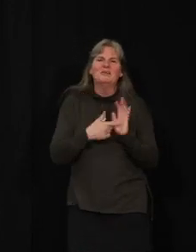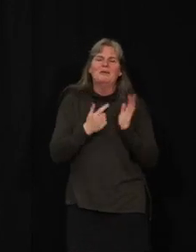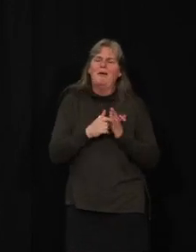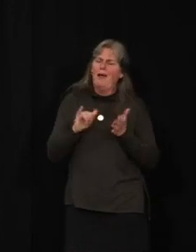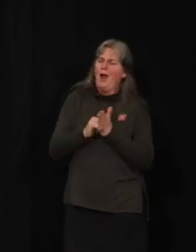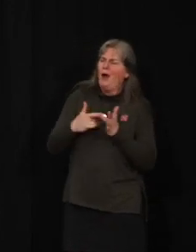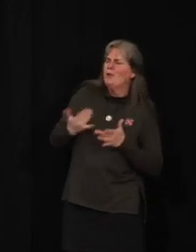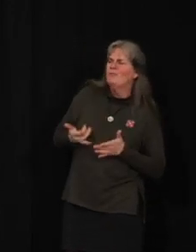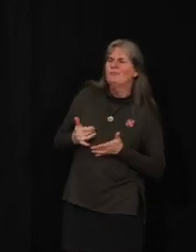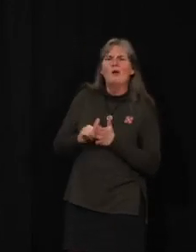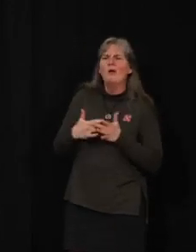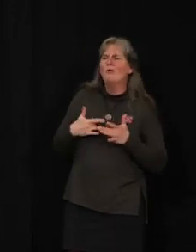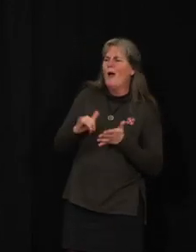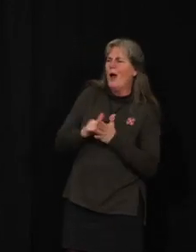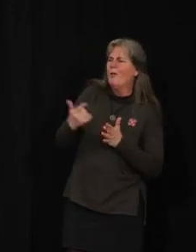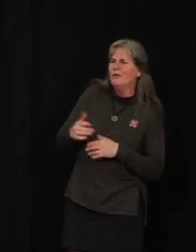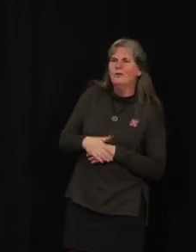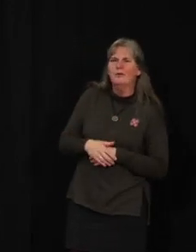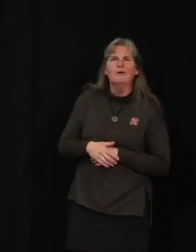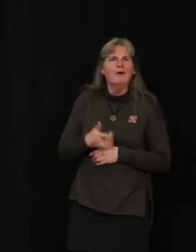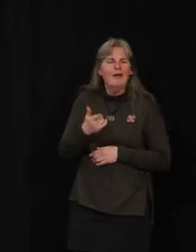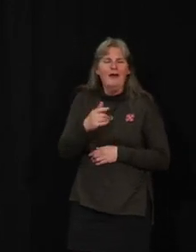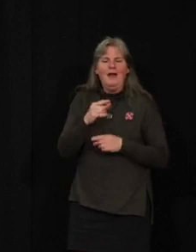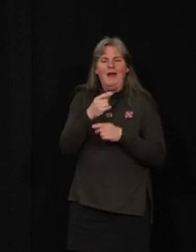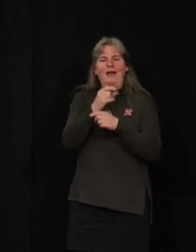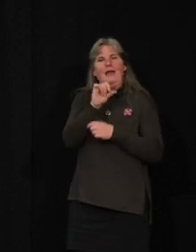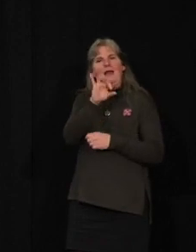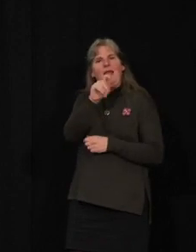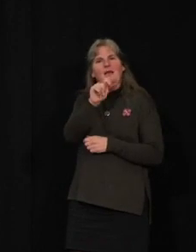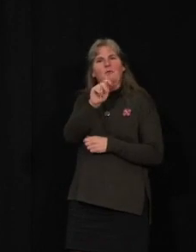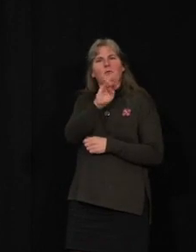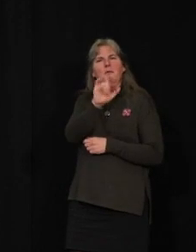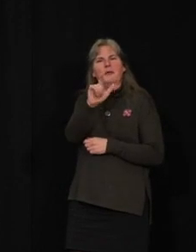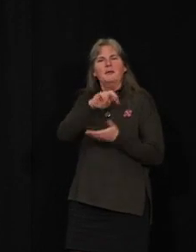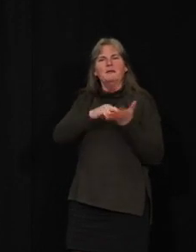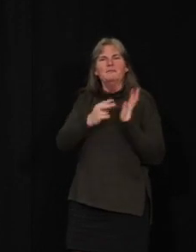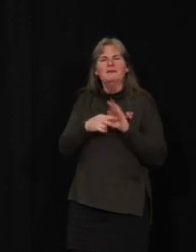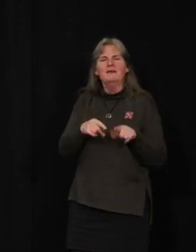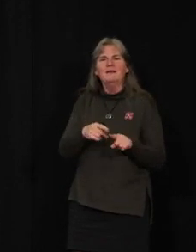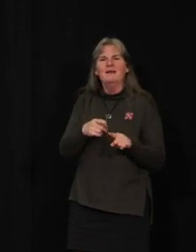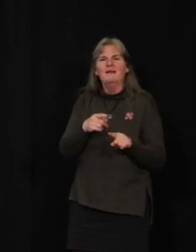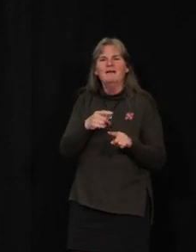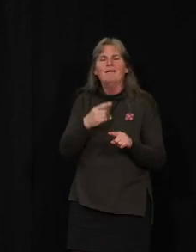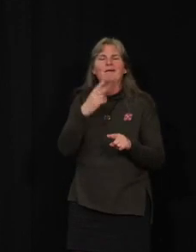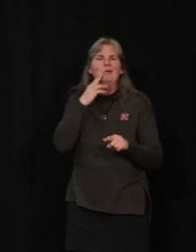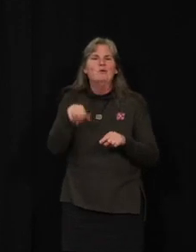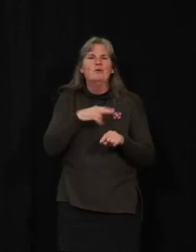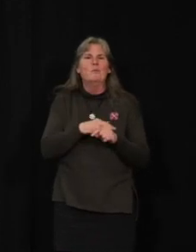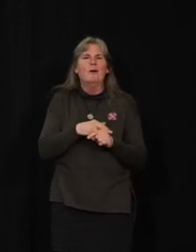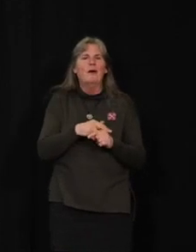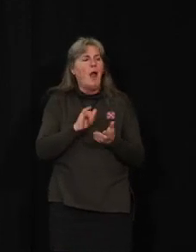The get real campaign encourages us to look past the normal, standard response of "I'm fine."